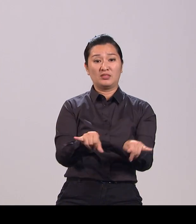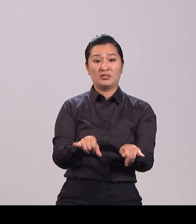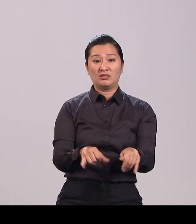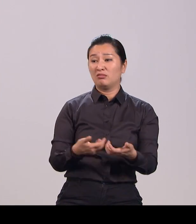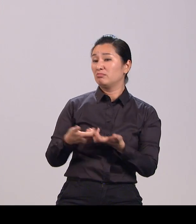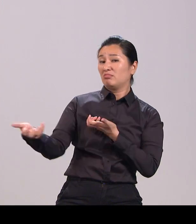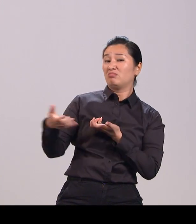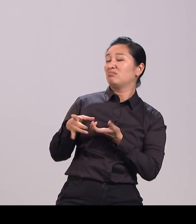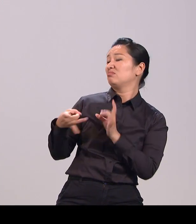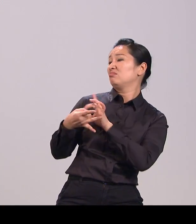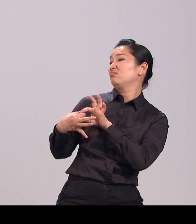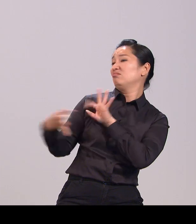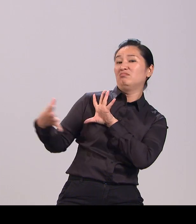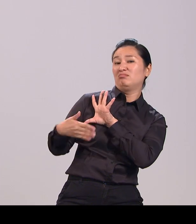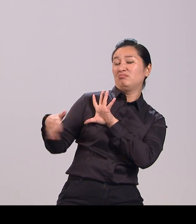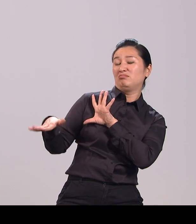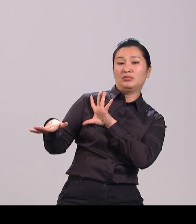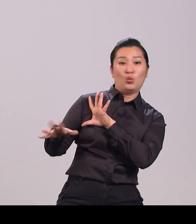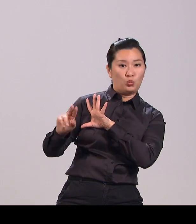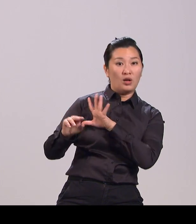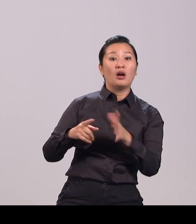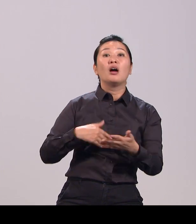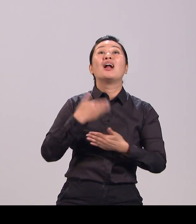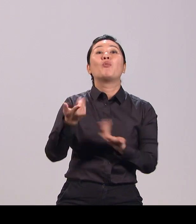we will deepen our fault lines and weaken our society.